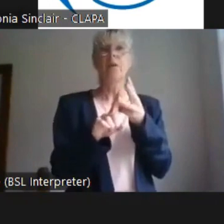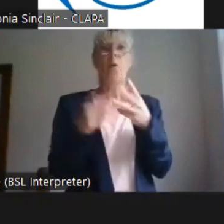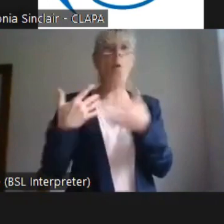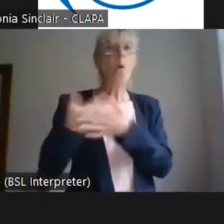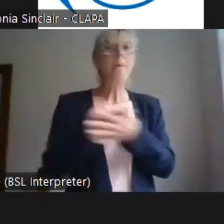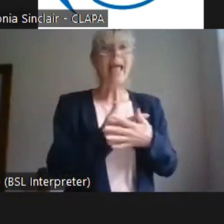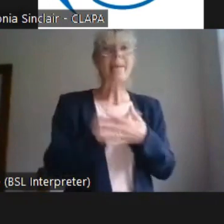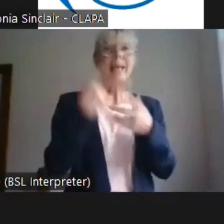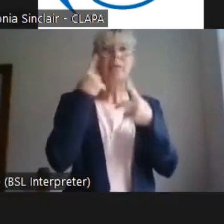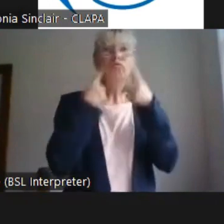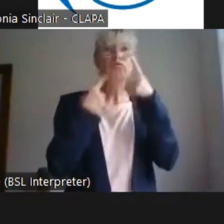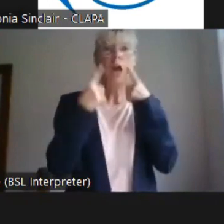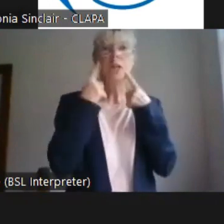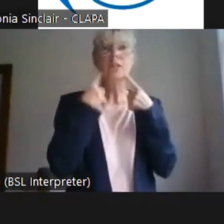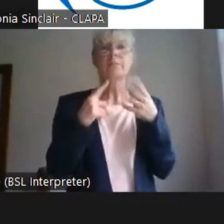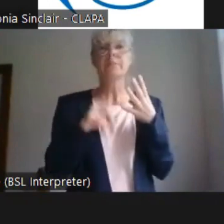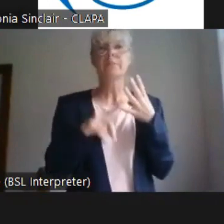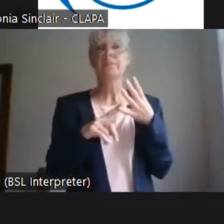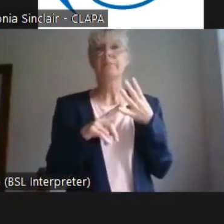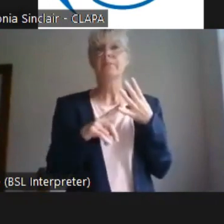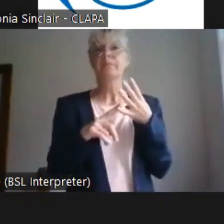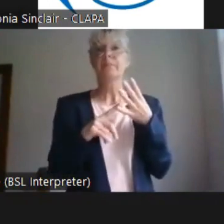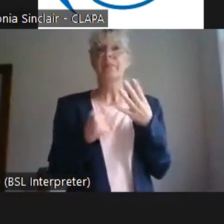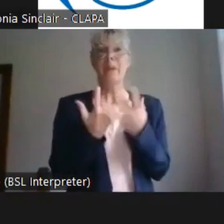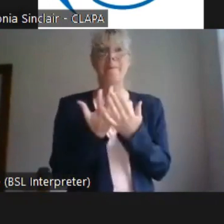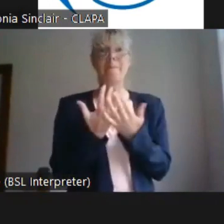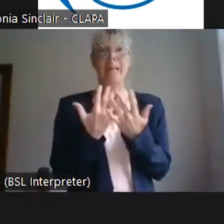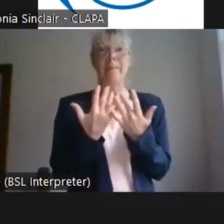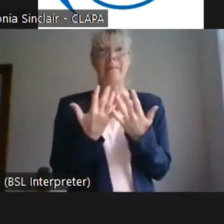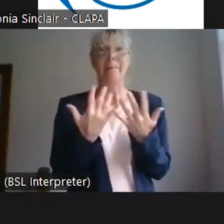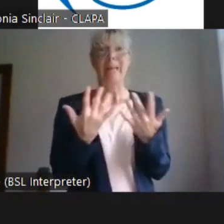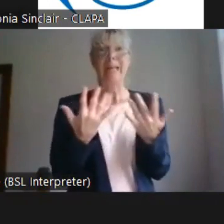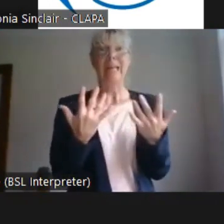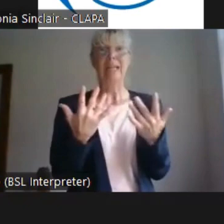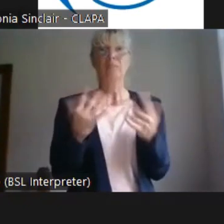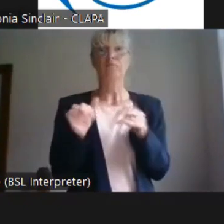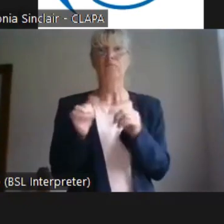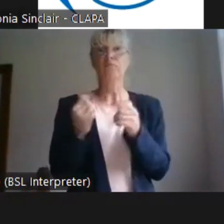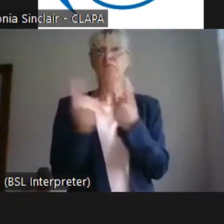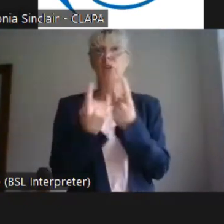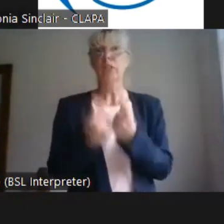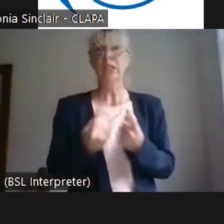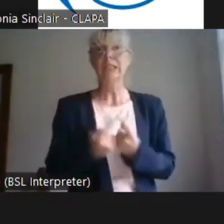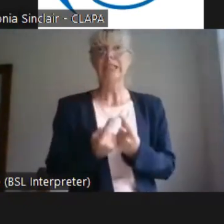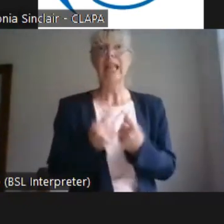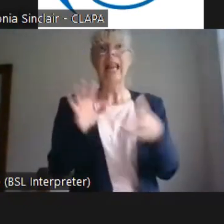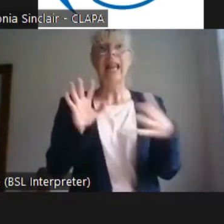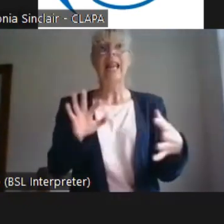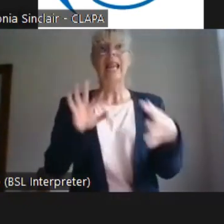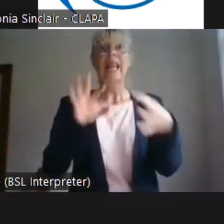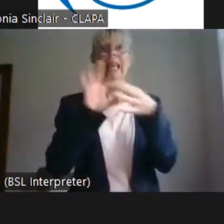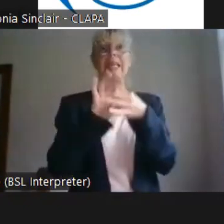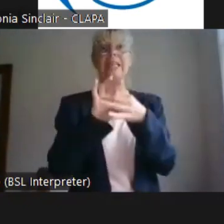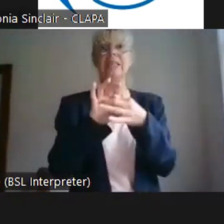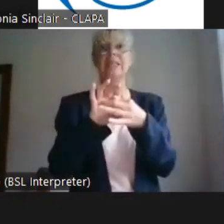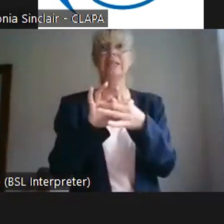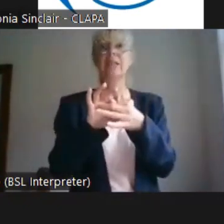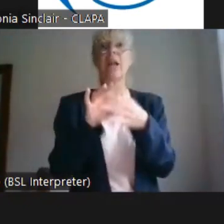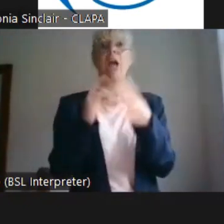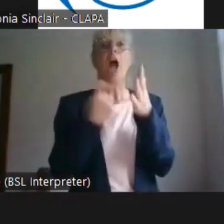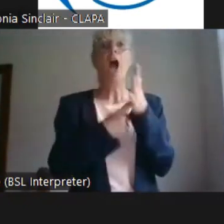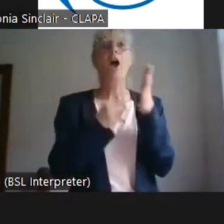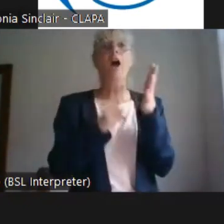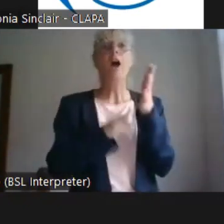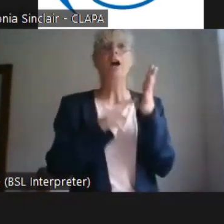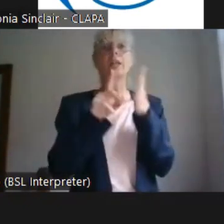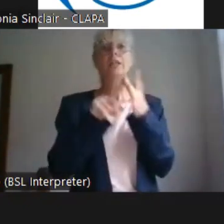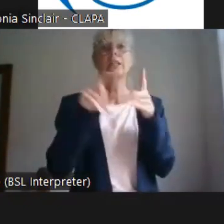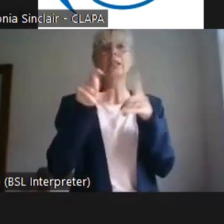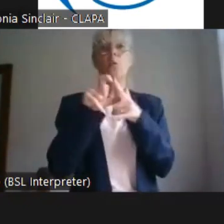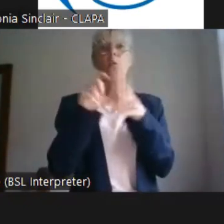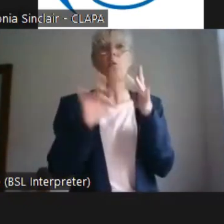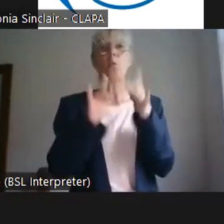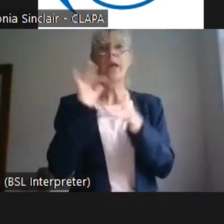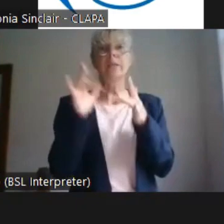um there are many makes out there uh there's some links on um the rnasium website to conovan's which